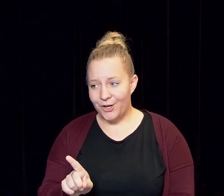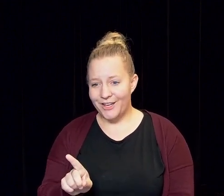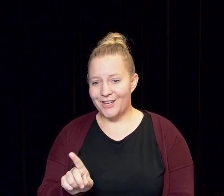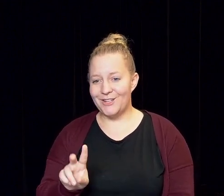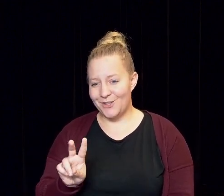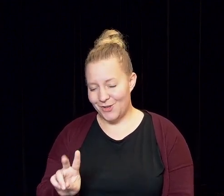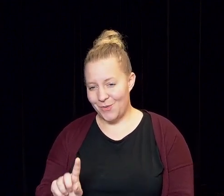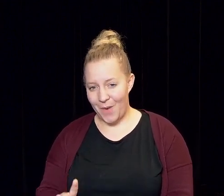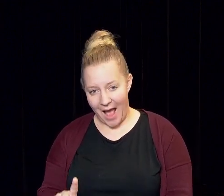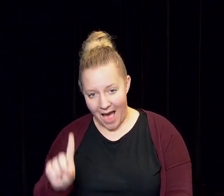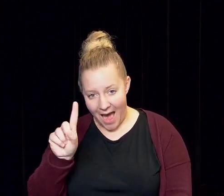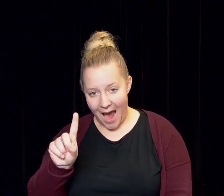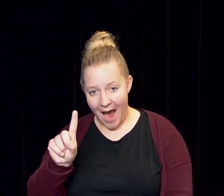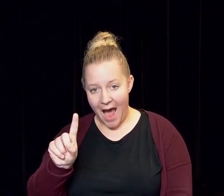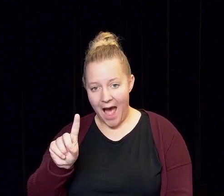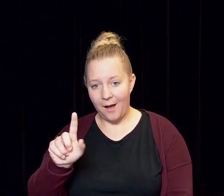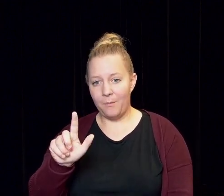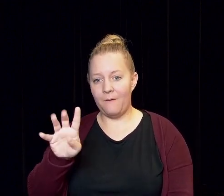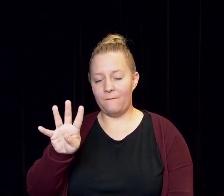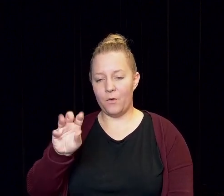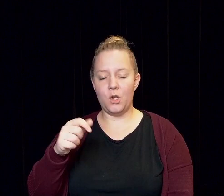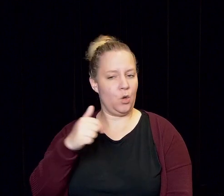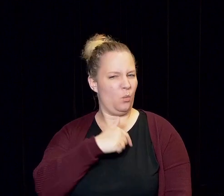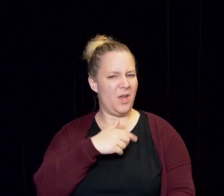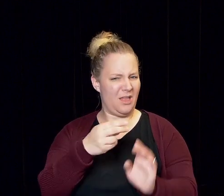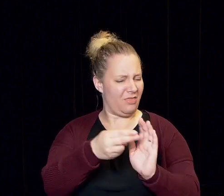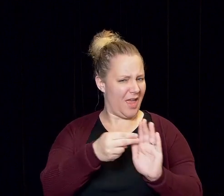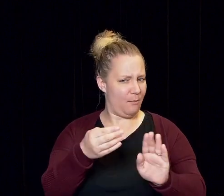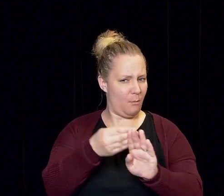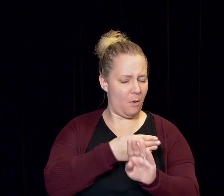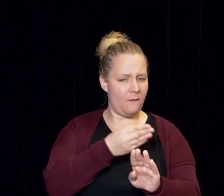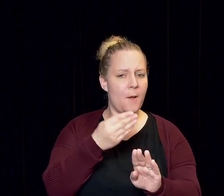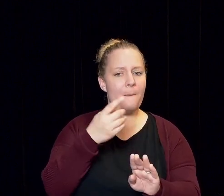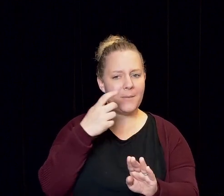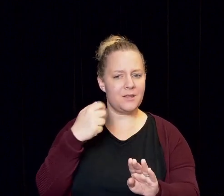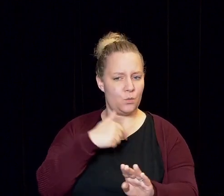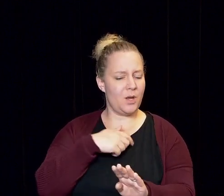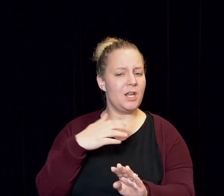pre-labeled these for you because we knew that we would be using intervals of $8 a day.